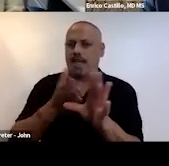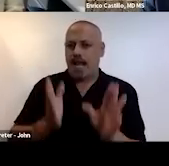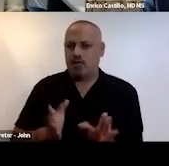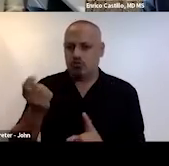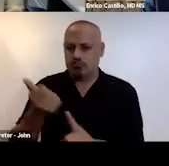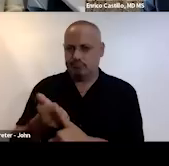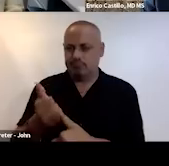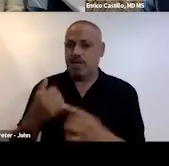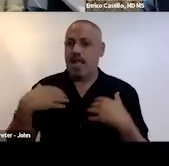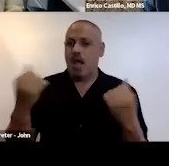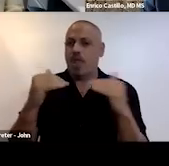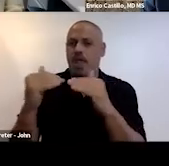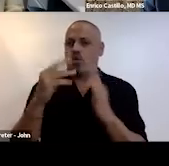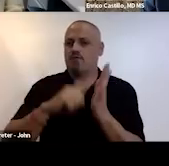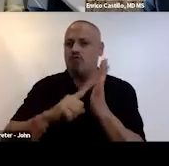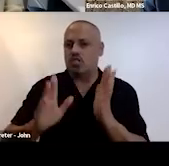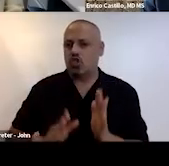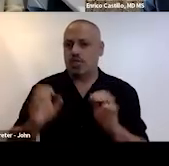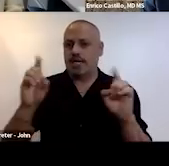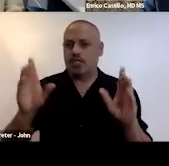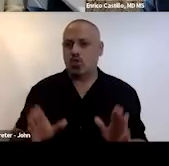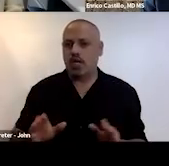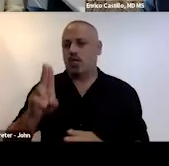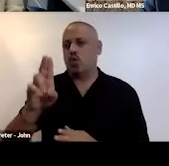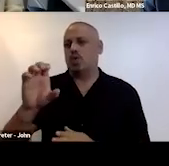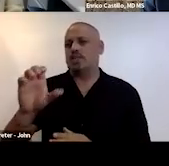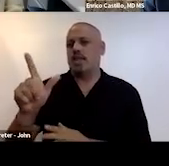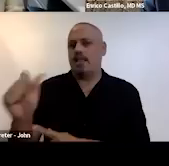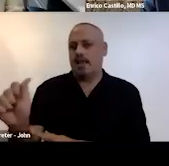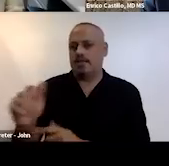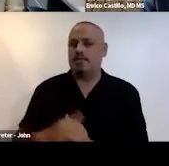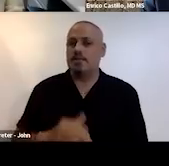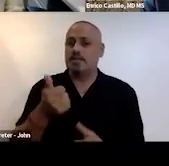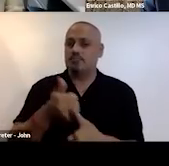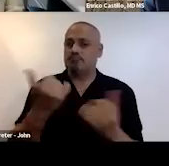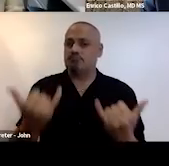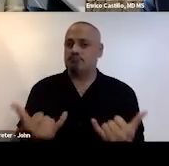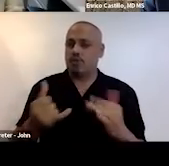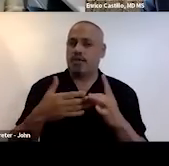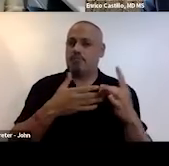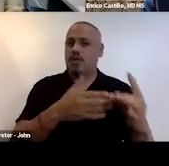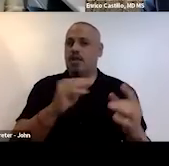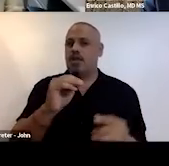and health equity researcher and educator at UCLA. He currently leads an NIMH-funded study